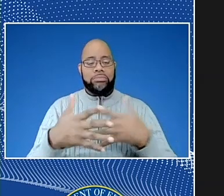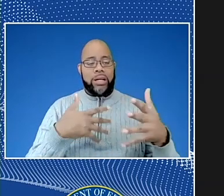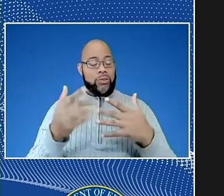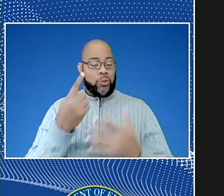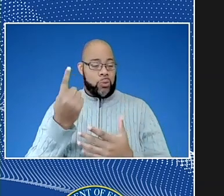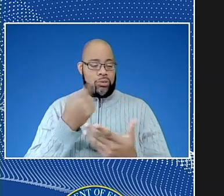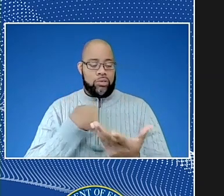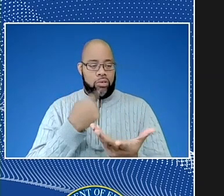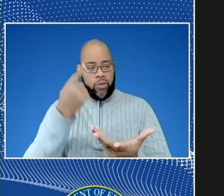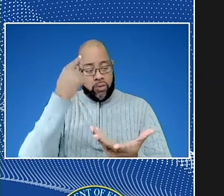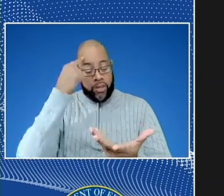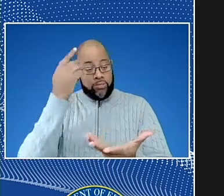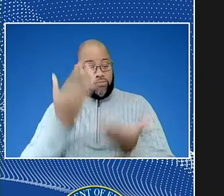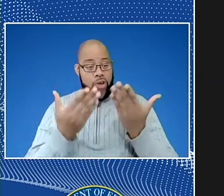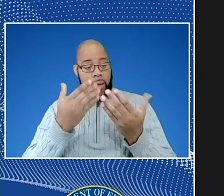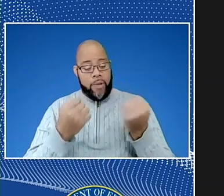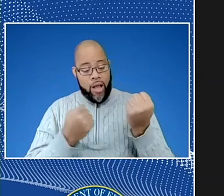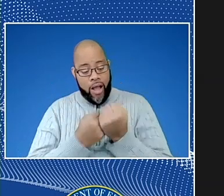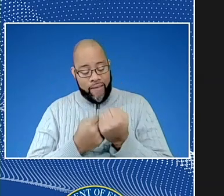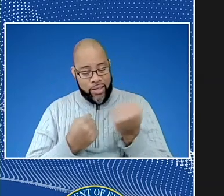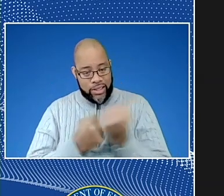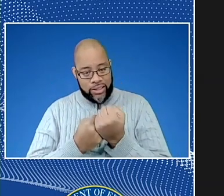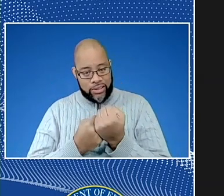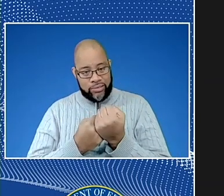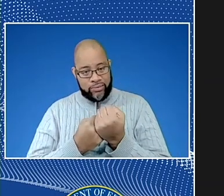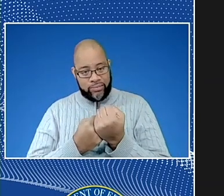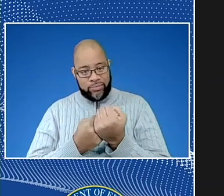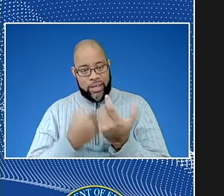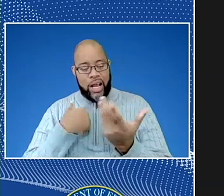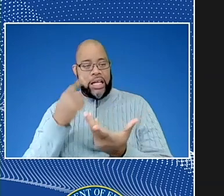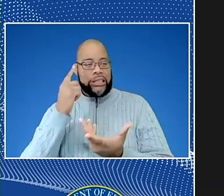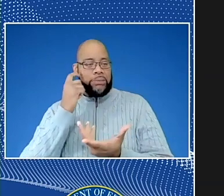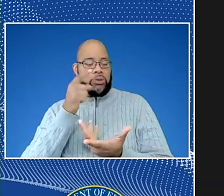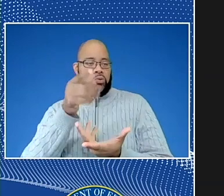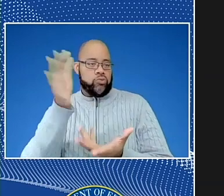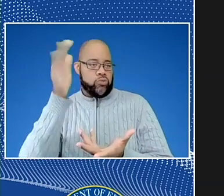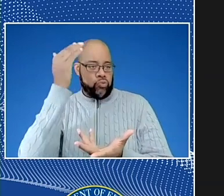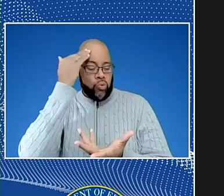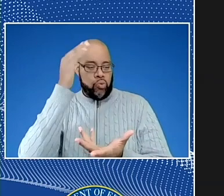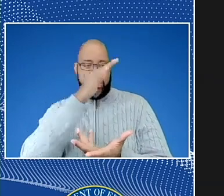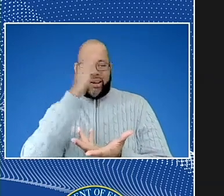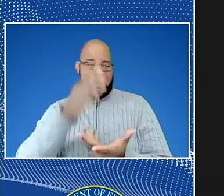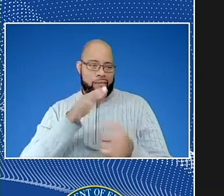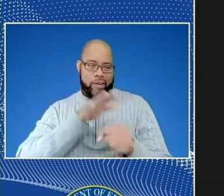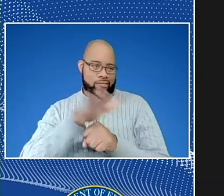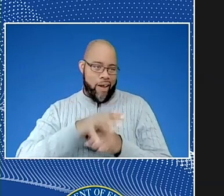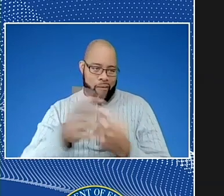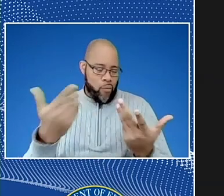from the advocate side and I suspect you all know this, it's never going to be enough. Right? We always want more.